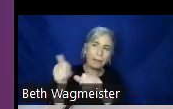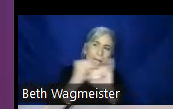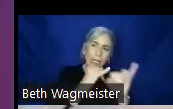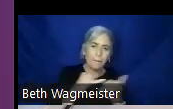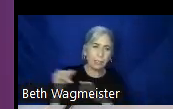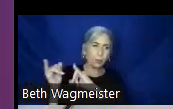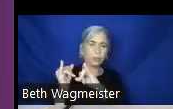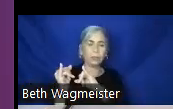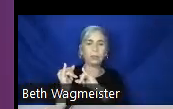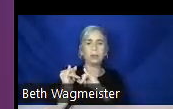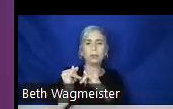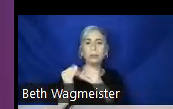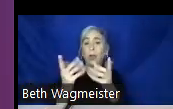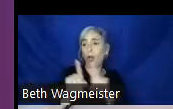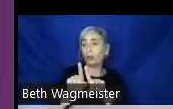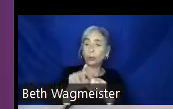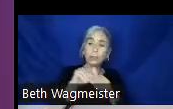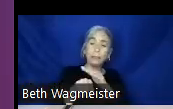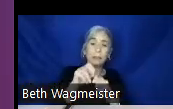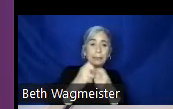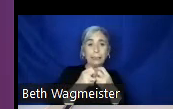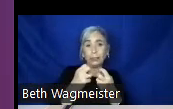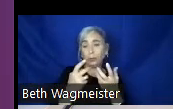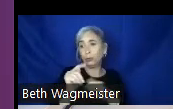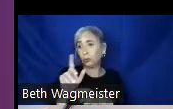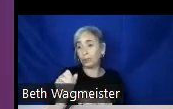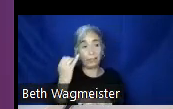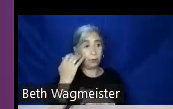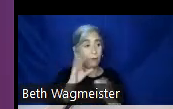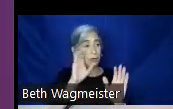on the accessibility issues, too, maybe. Maybe if you have an image inside of a link,